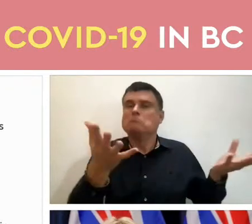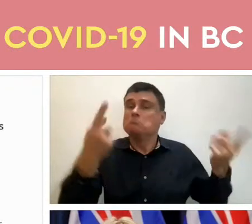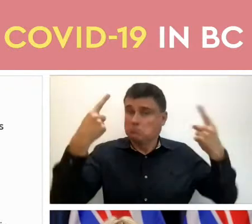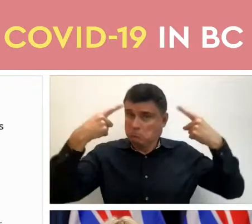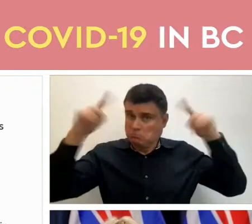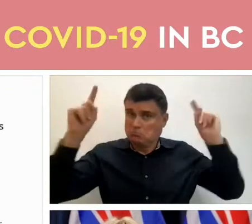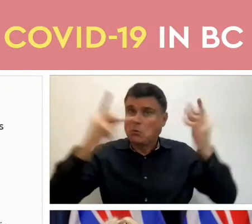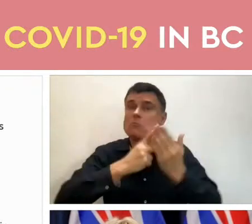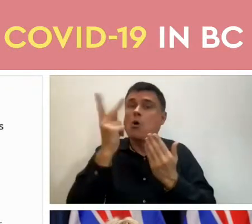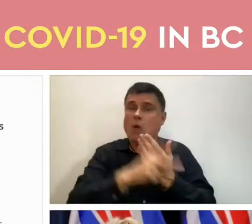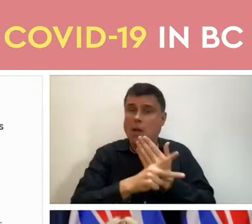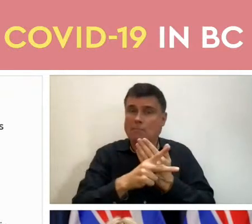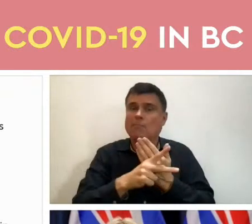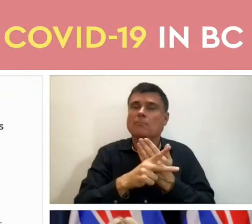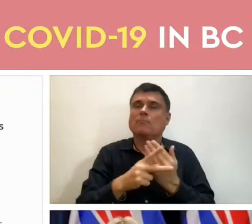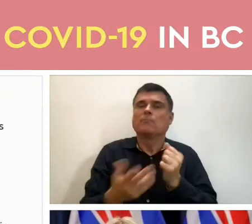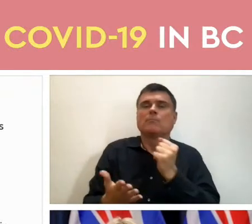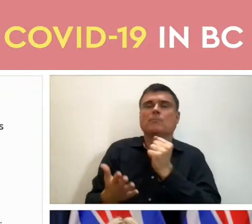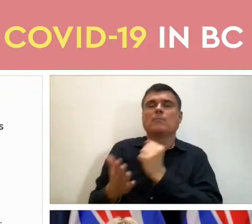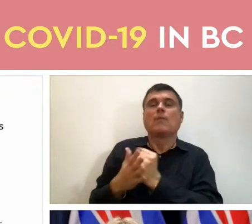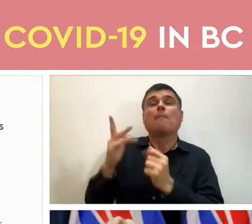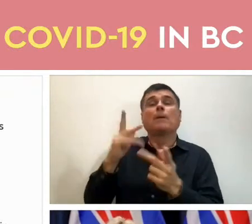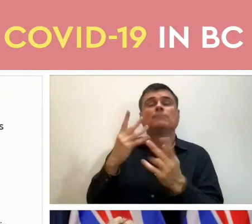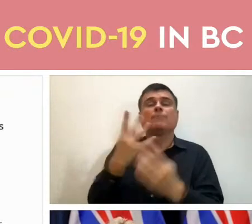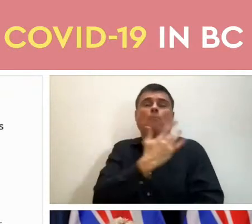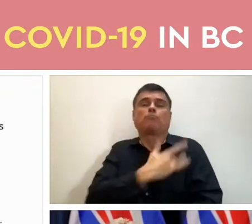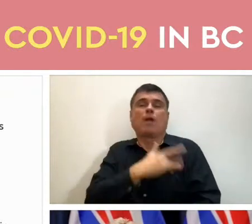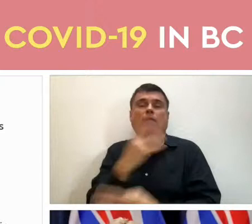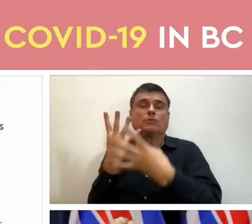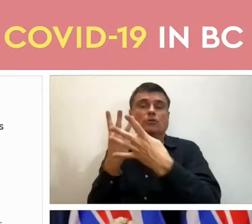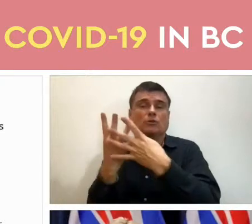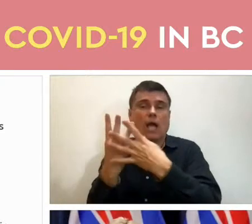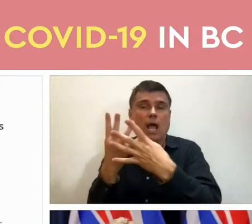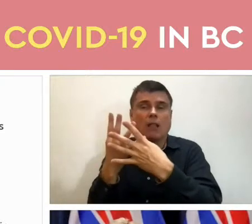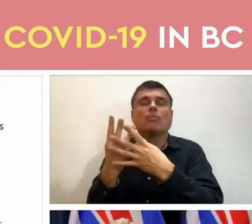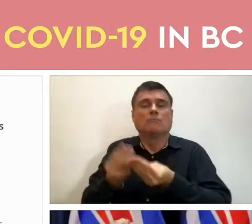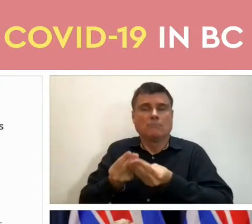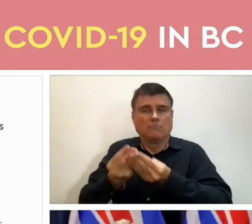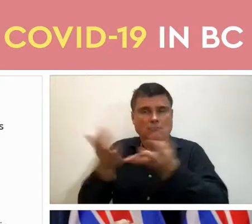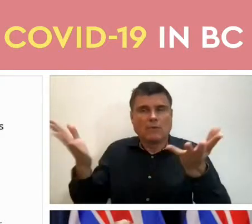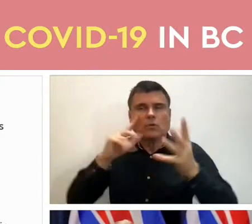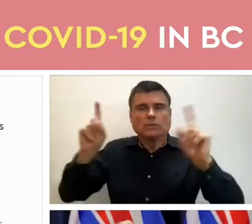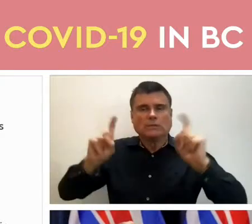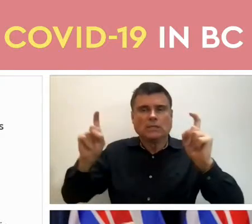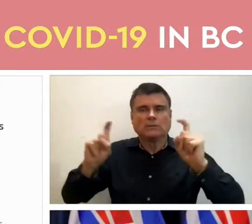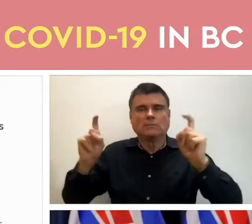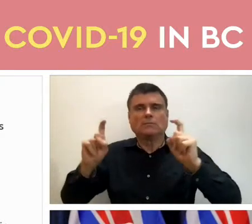provincial corrections from the very beginning where people are moving in and out of that